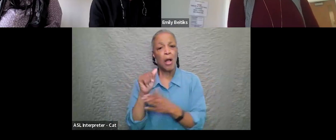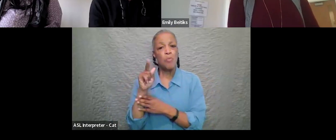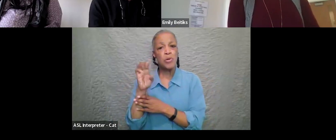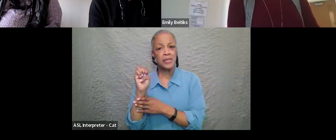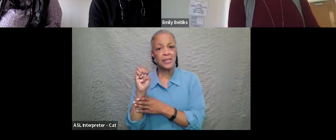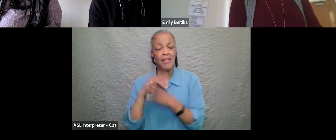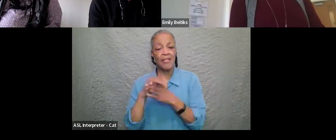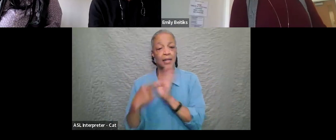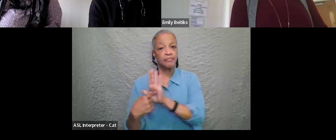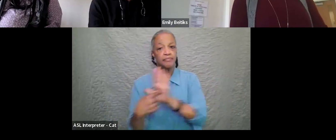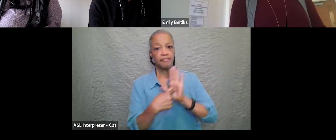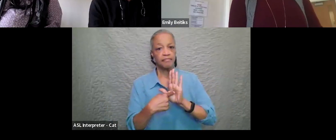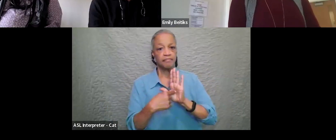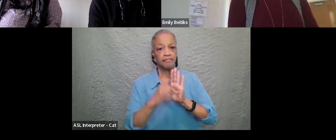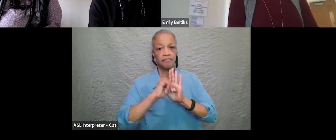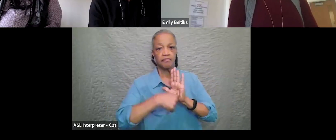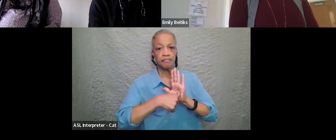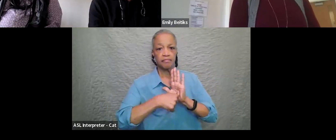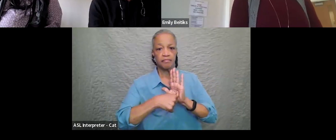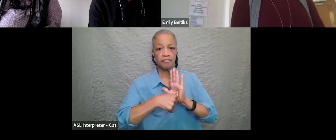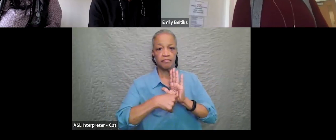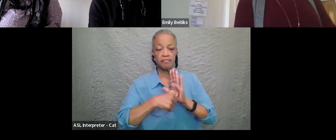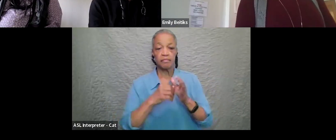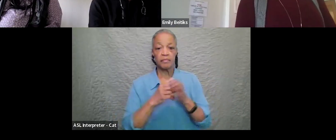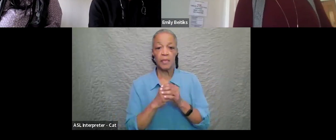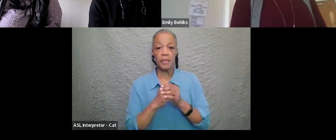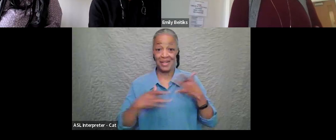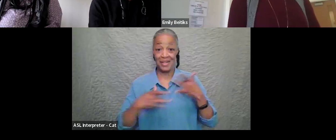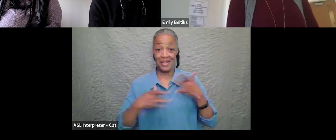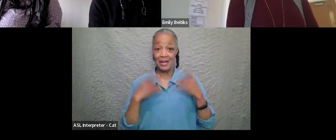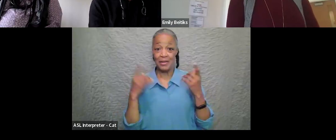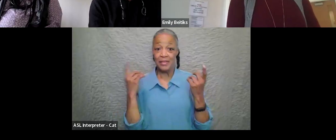And I'm just excited to celebrate what is an incredible book,